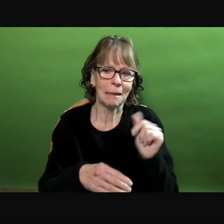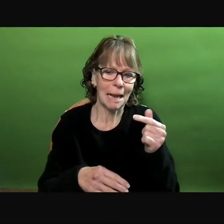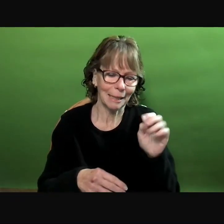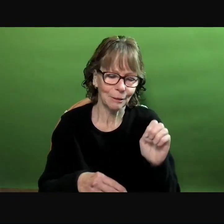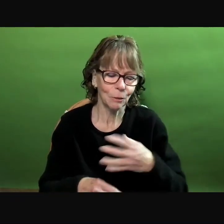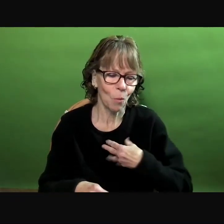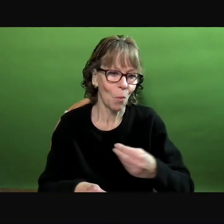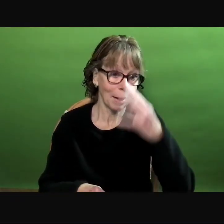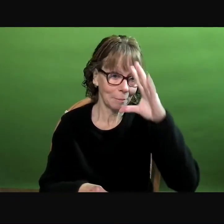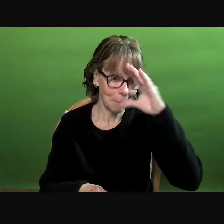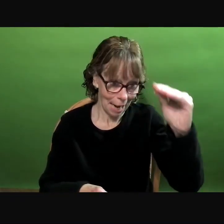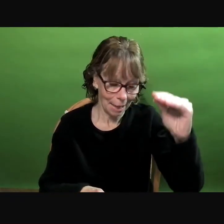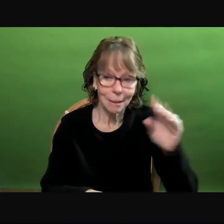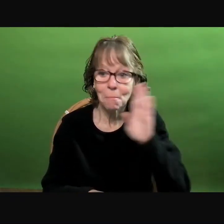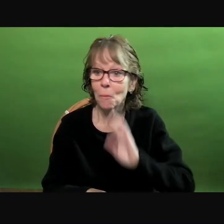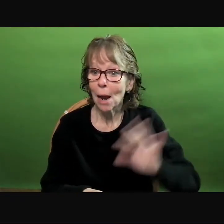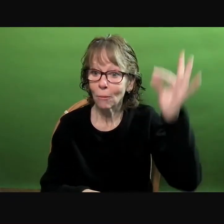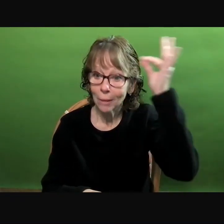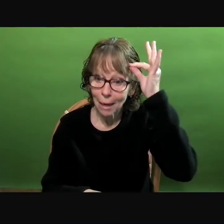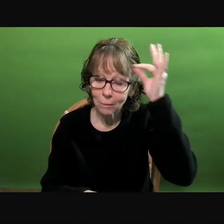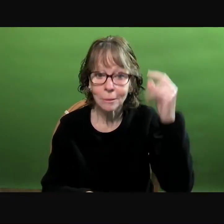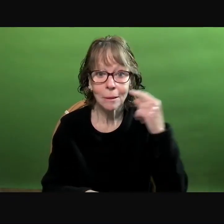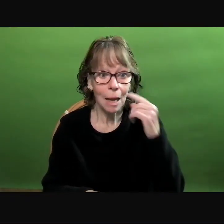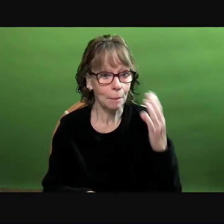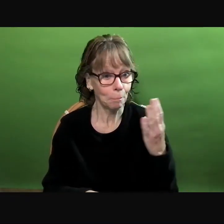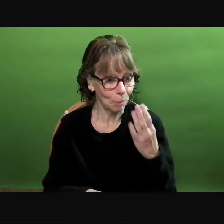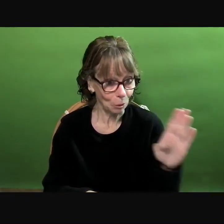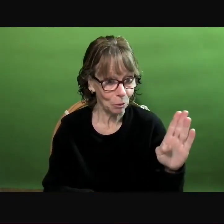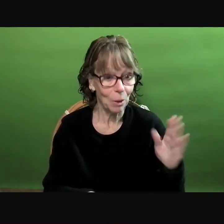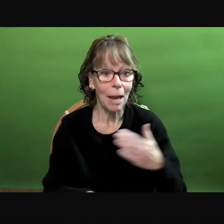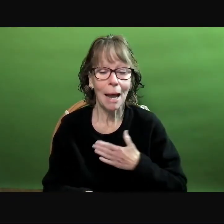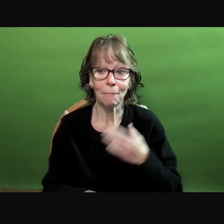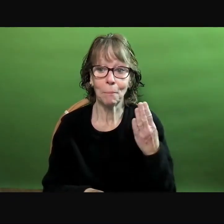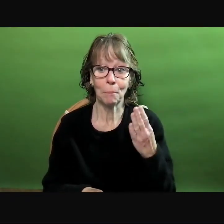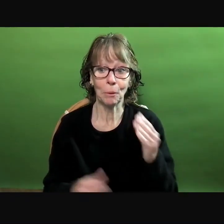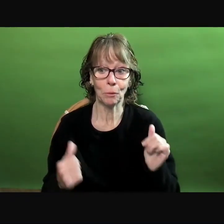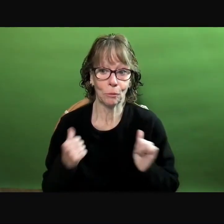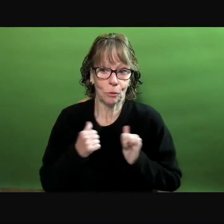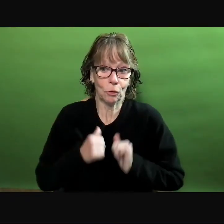brown hair and blue eyes, and I'm wearing a blue sport coat and a white shirt. I'm